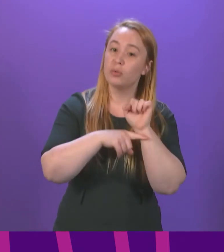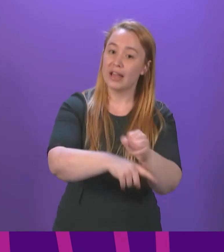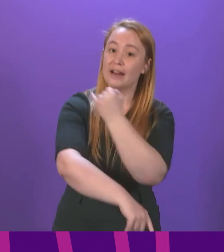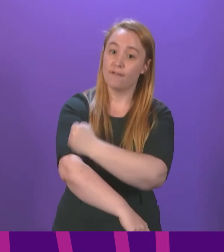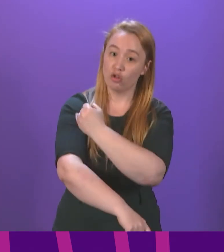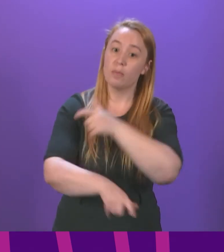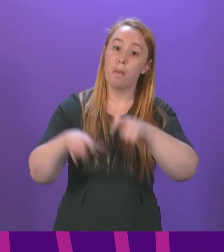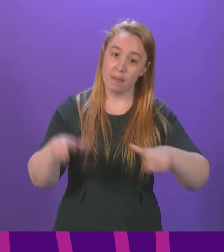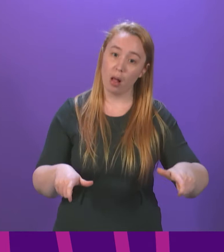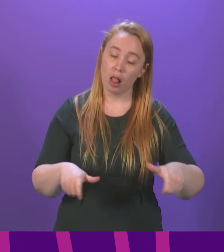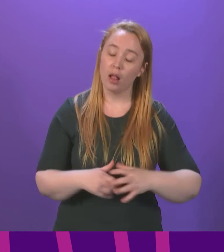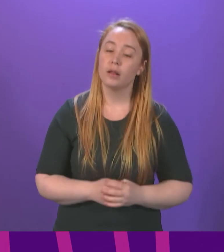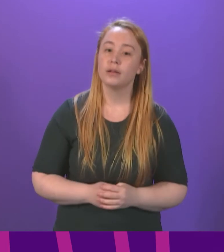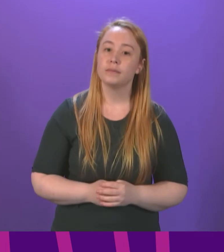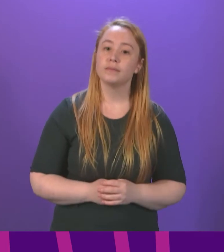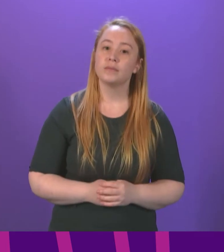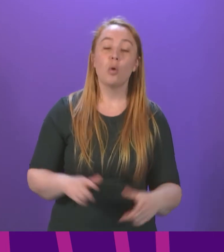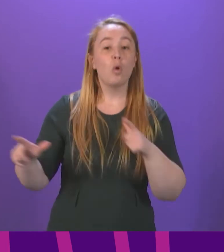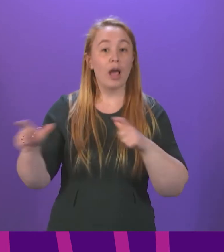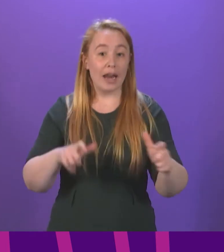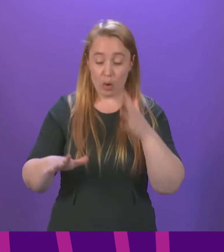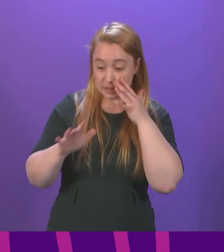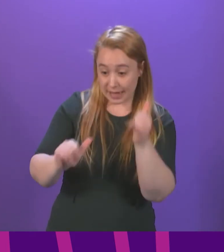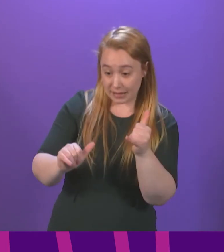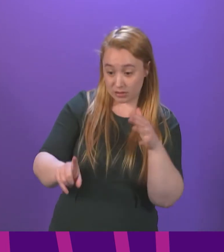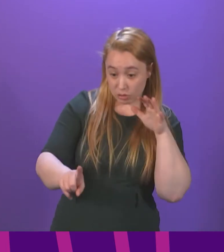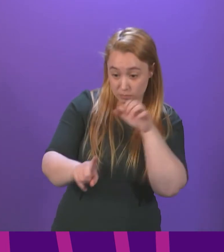to the worst harm. We will keep testing to find cases wherever we are most likely to